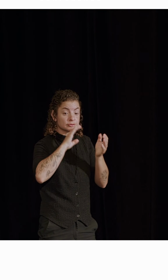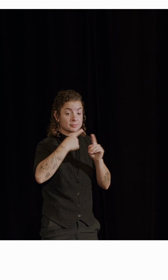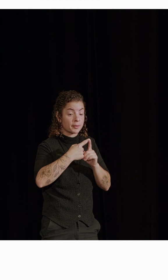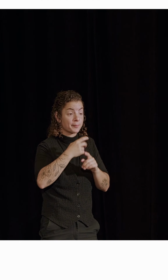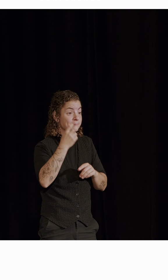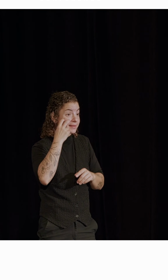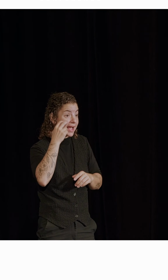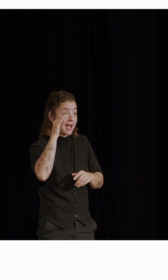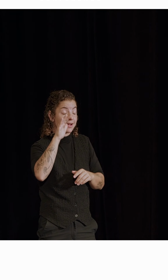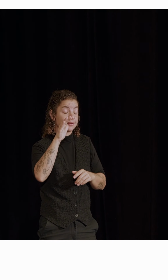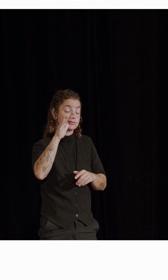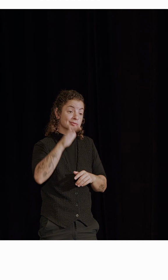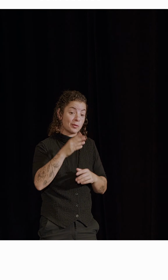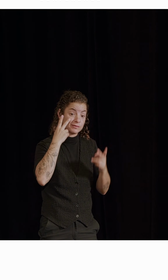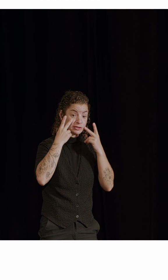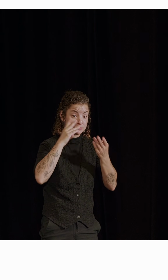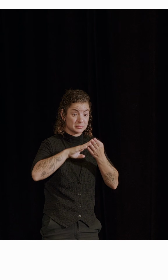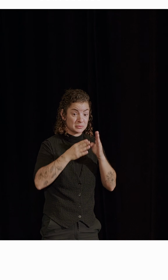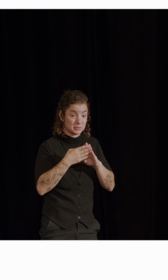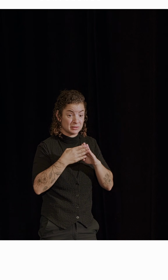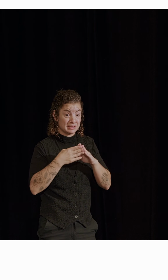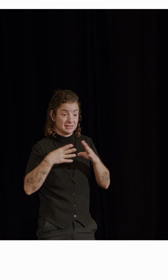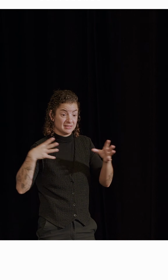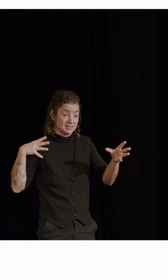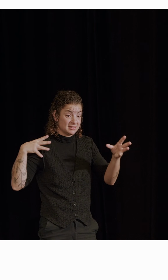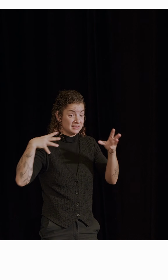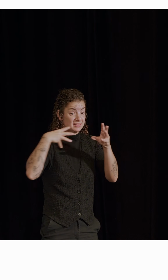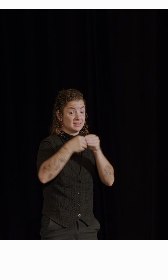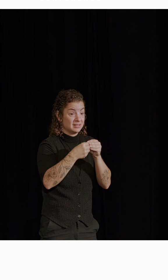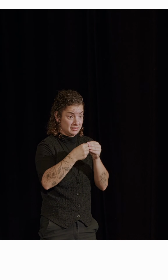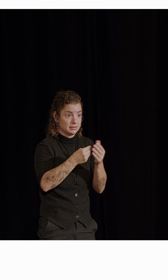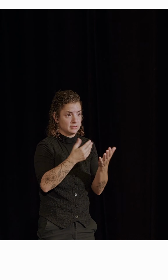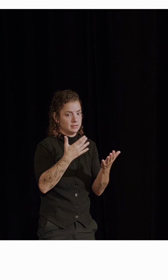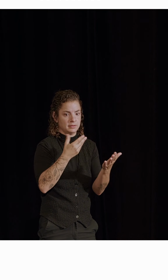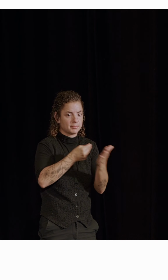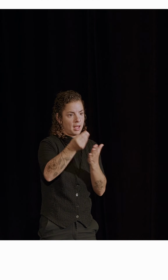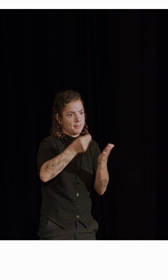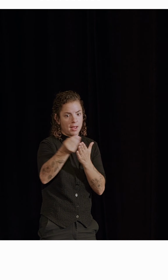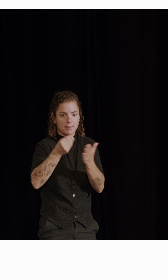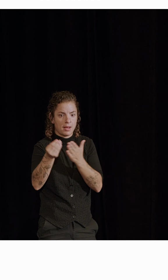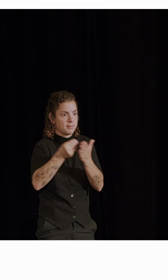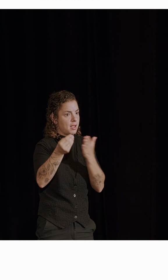gangbusters and adopting it, and this felt not only vindicating and something I could